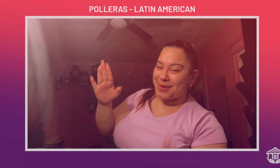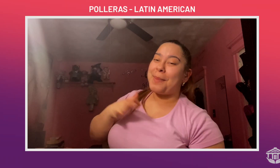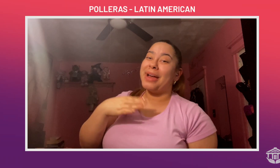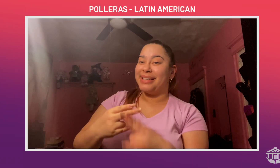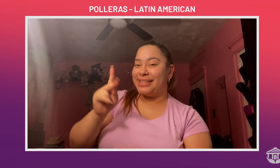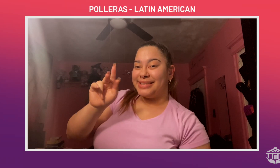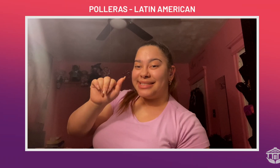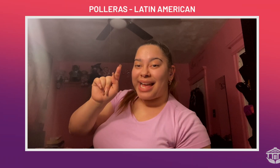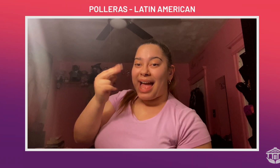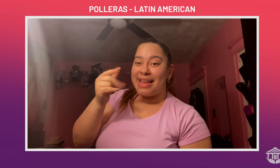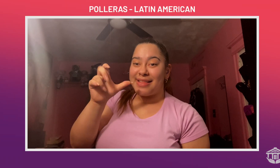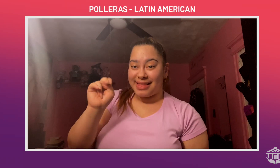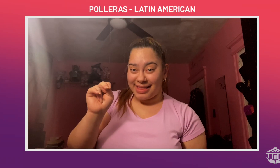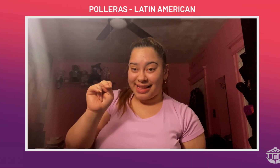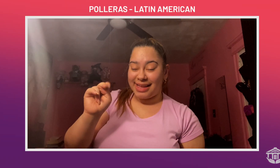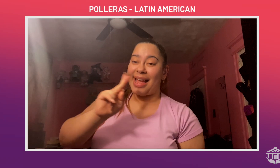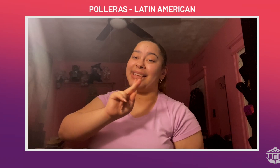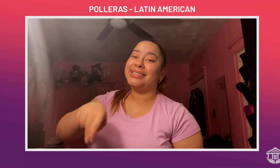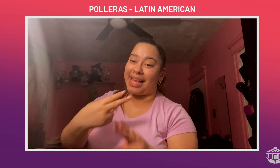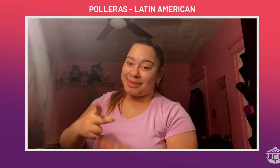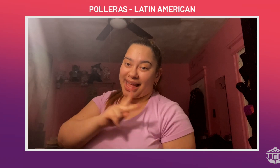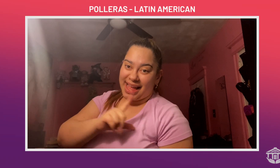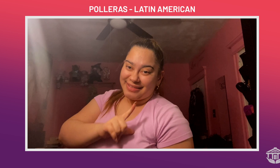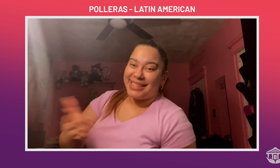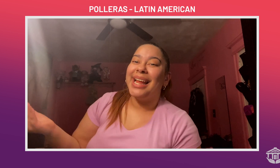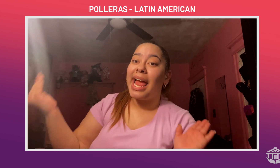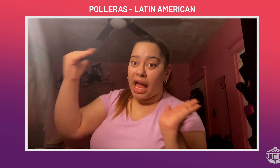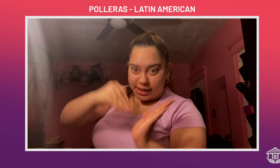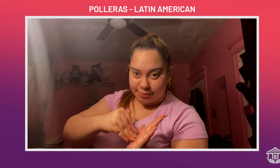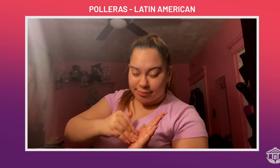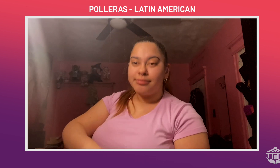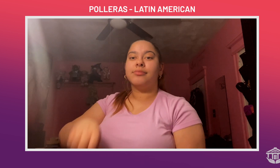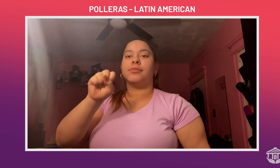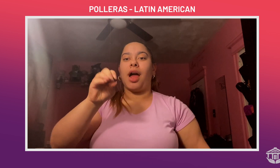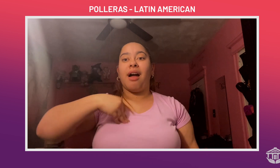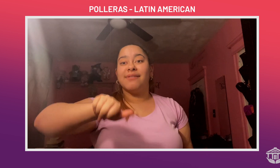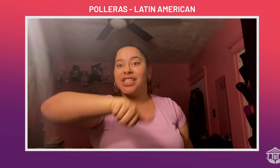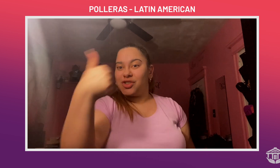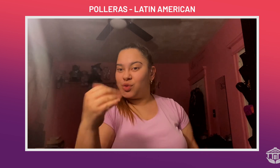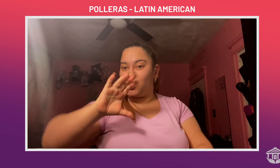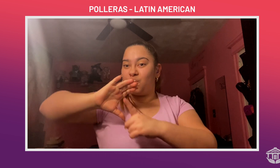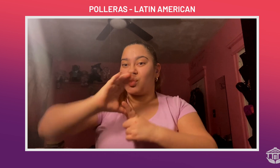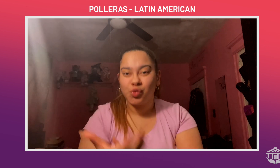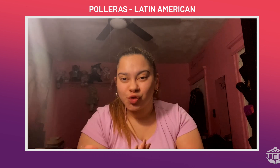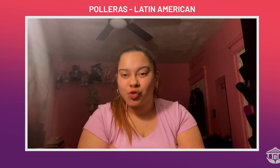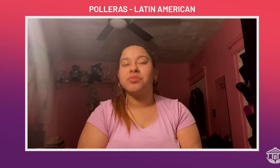“Hey, it’s me Kathylean again. I’ve got another cultural tradition from Panama to share with you.